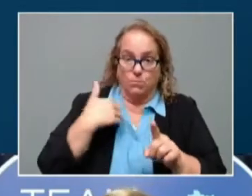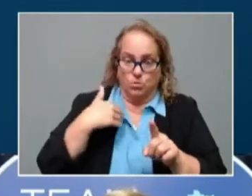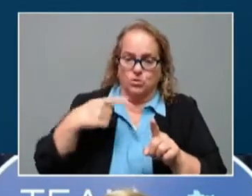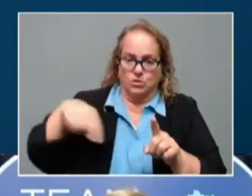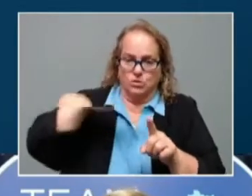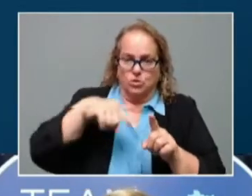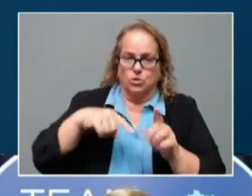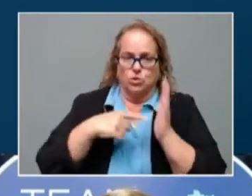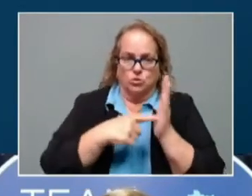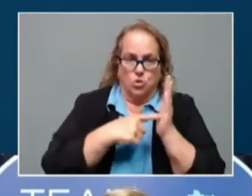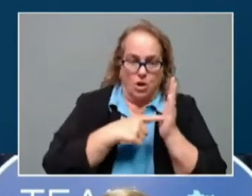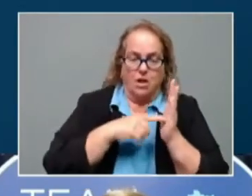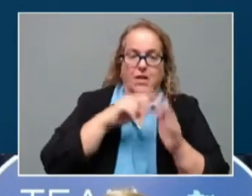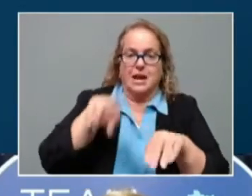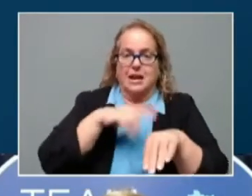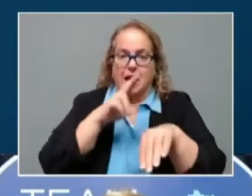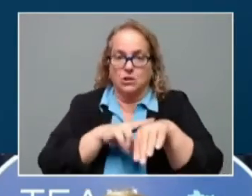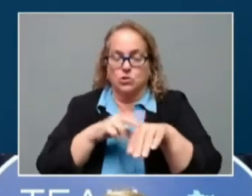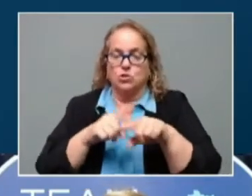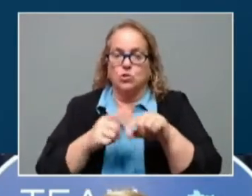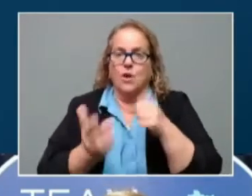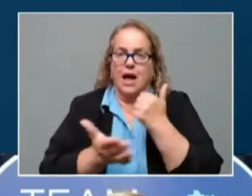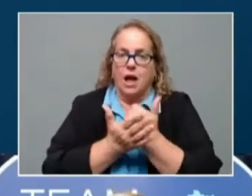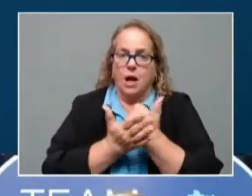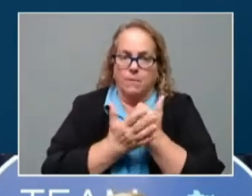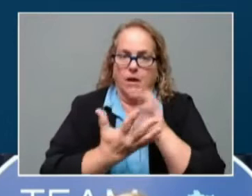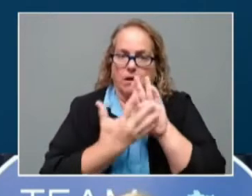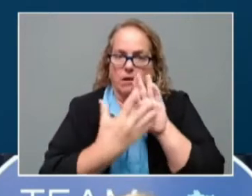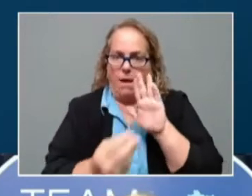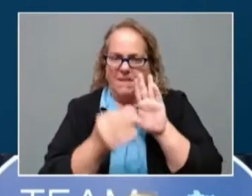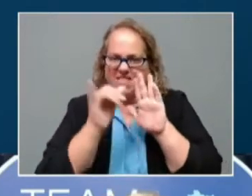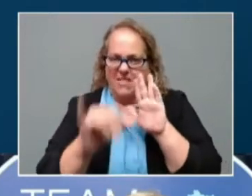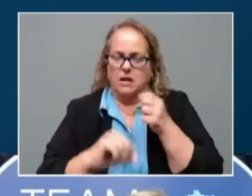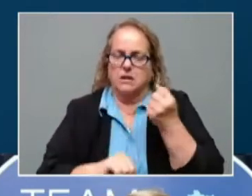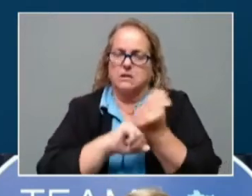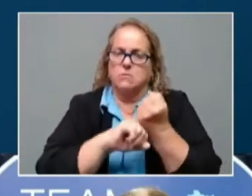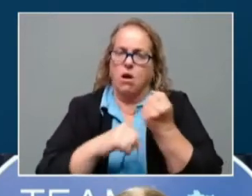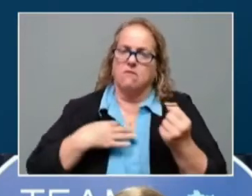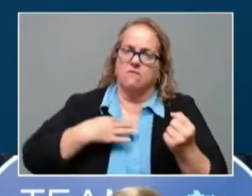are looking to replicate. So I stood here in recent weeks and discuss the